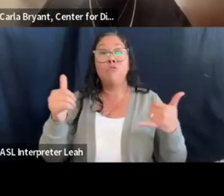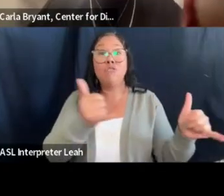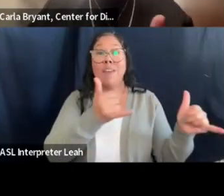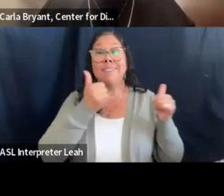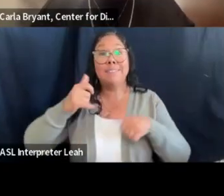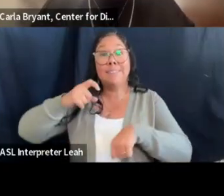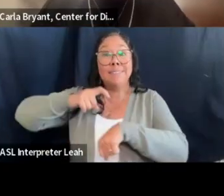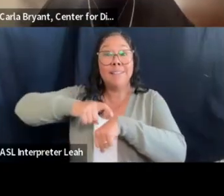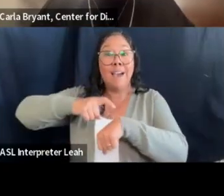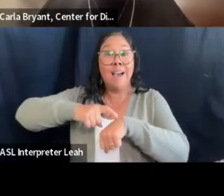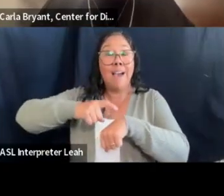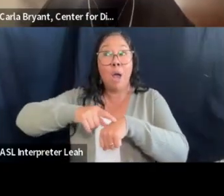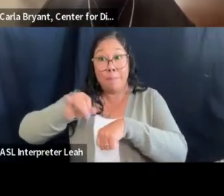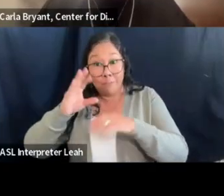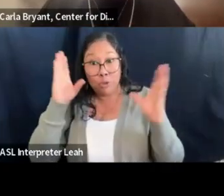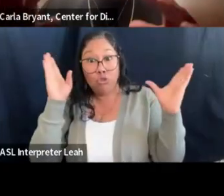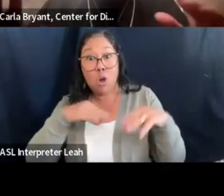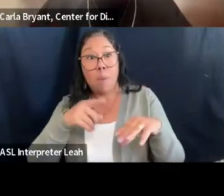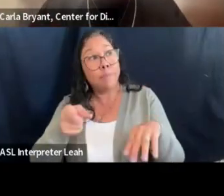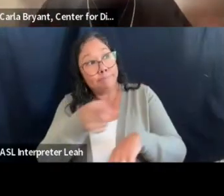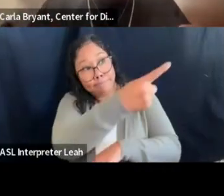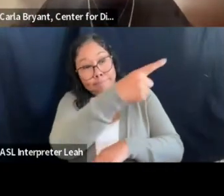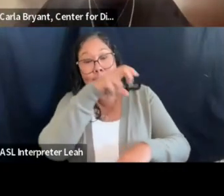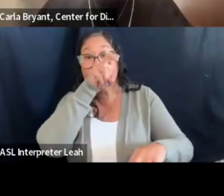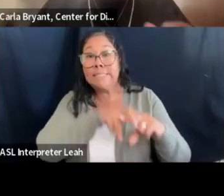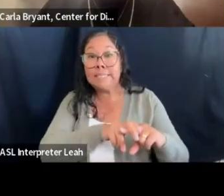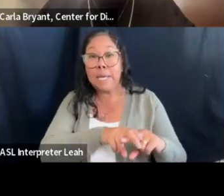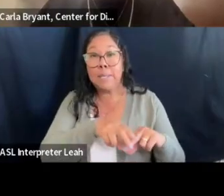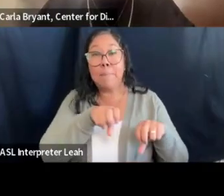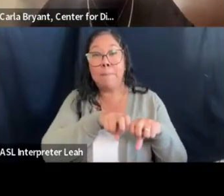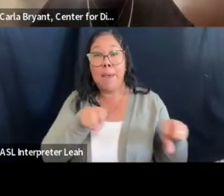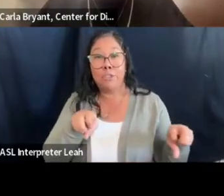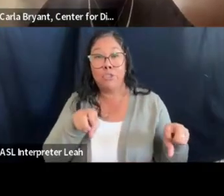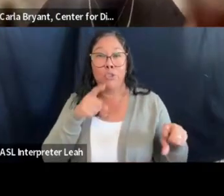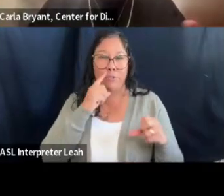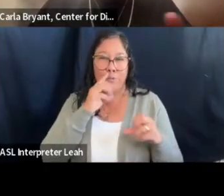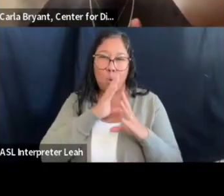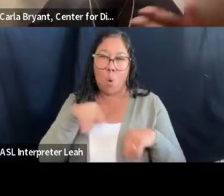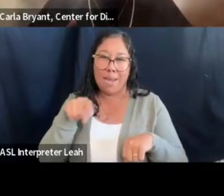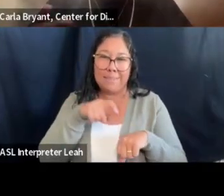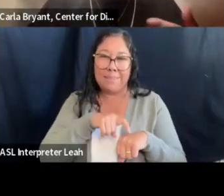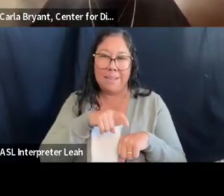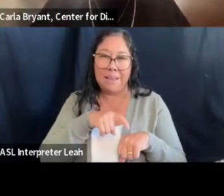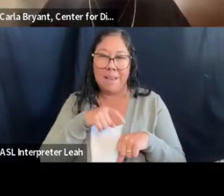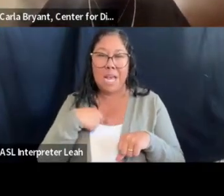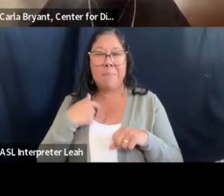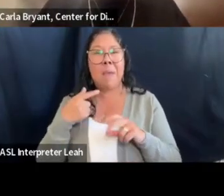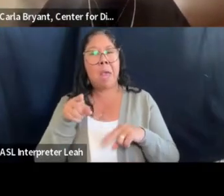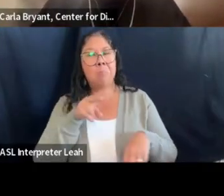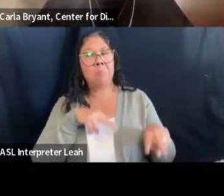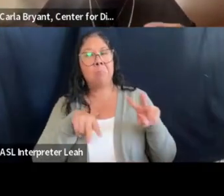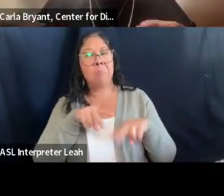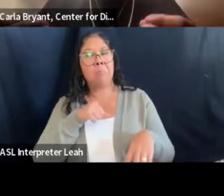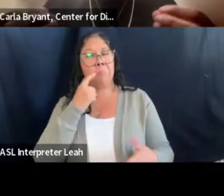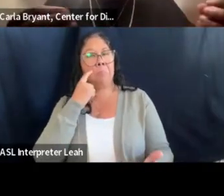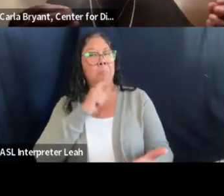they would put them on this bench to have some uh some quiet time. So I started to observe that